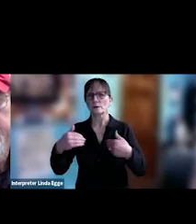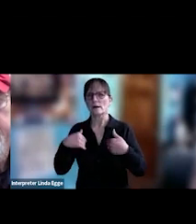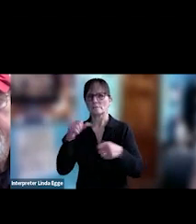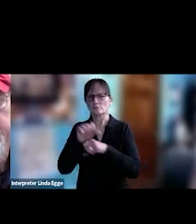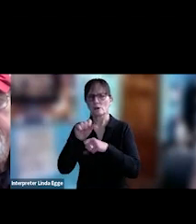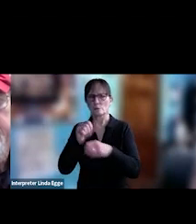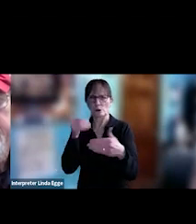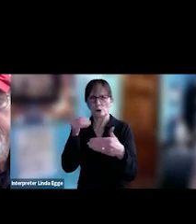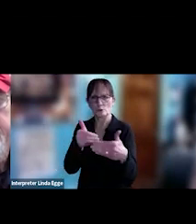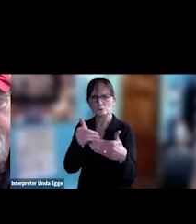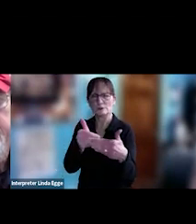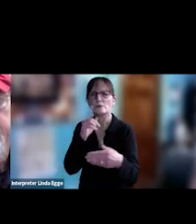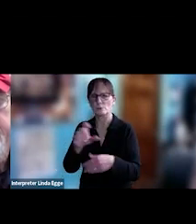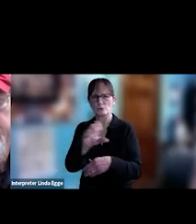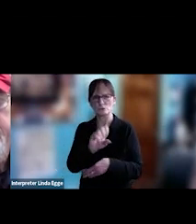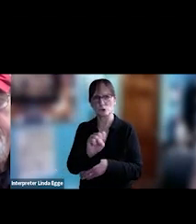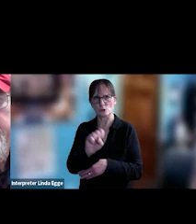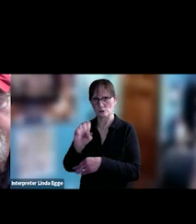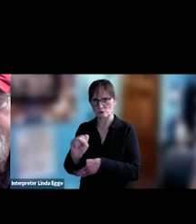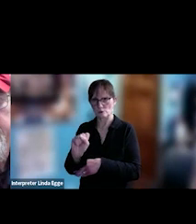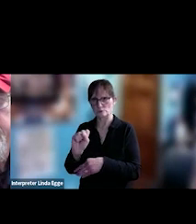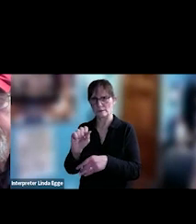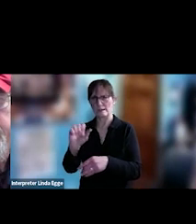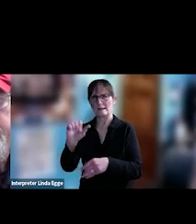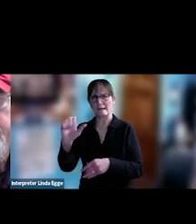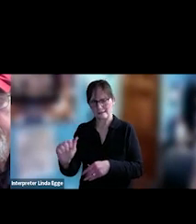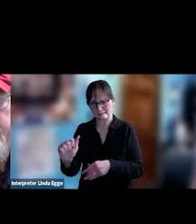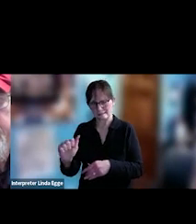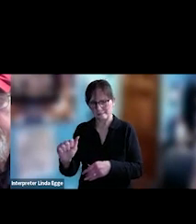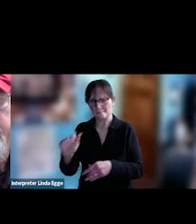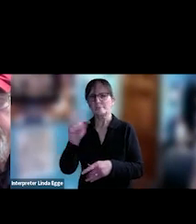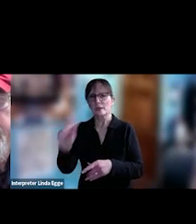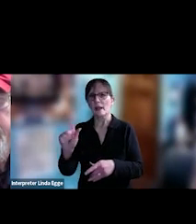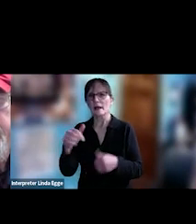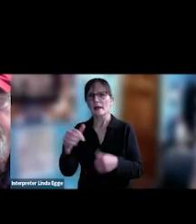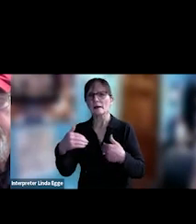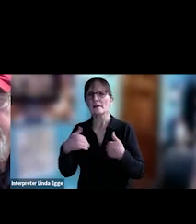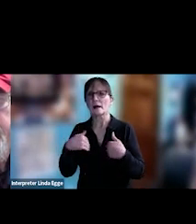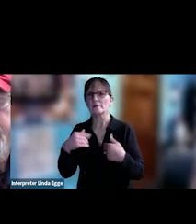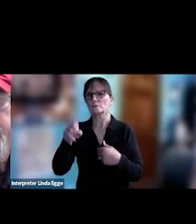with the Social Security Administration for those individuals who need assistance